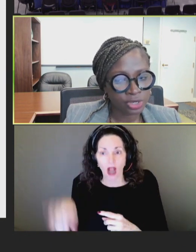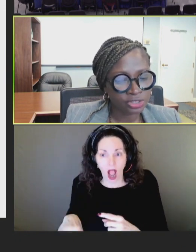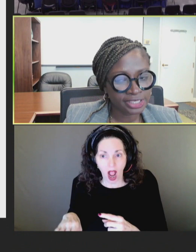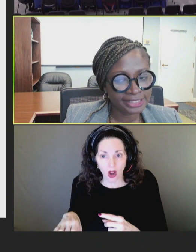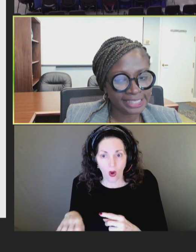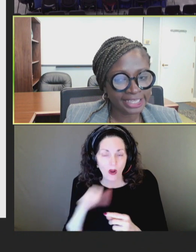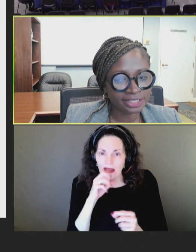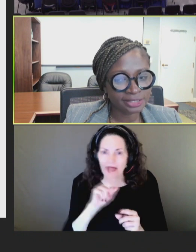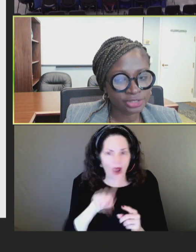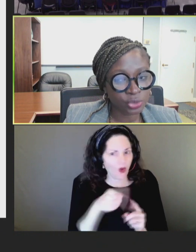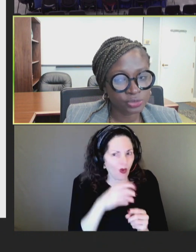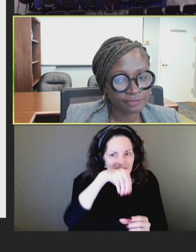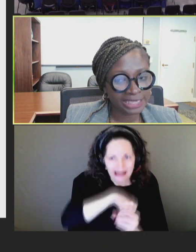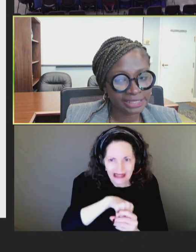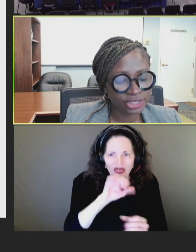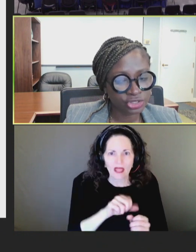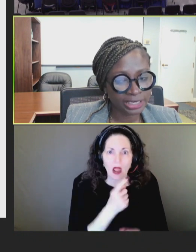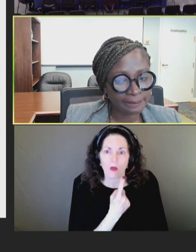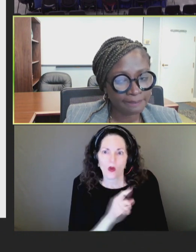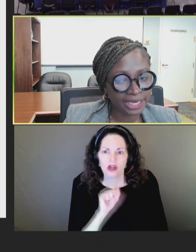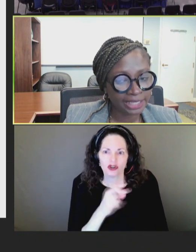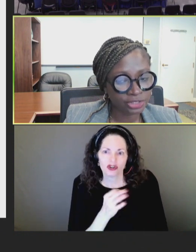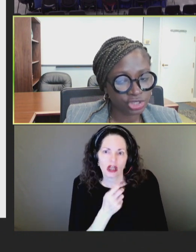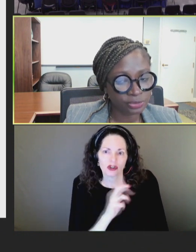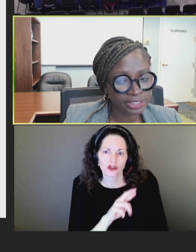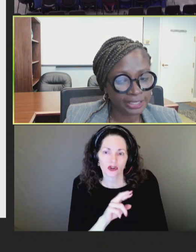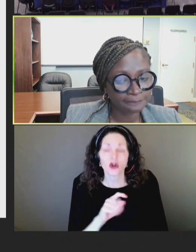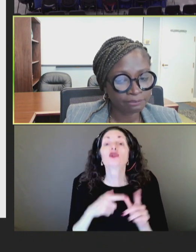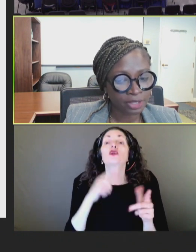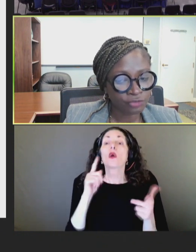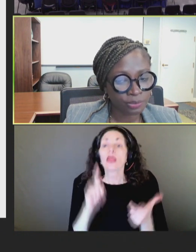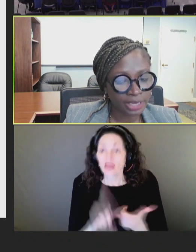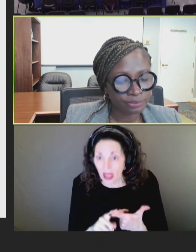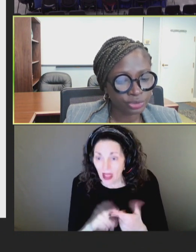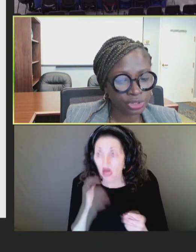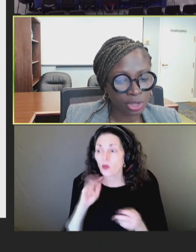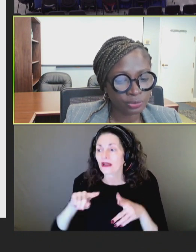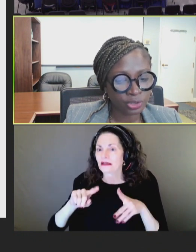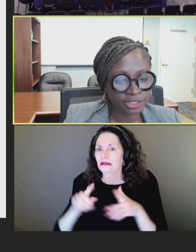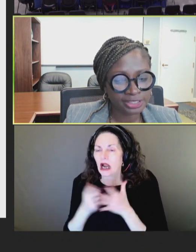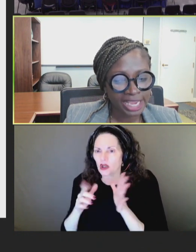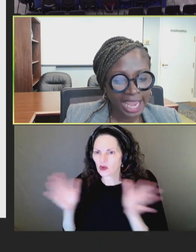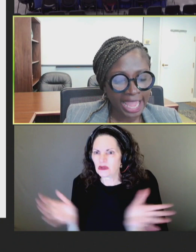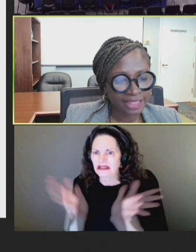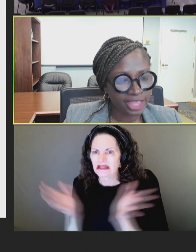launched a second dose vaccination campaign at the shelter from April onwards. And then